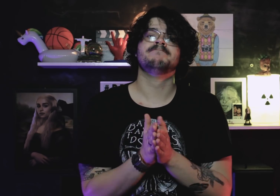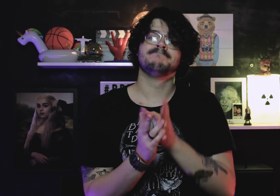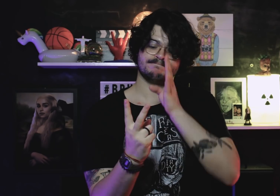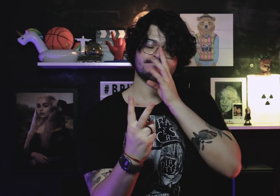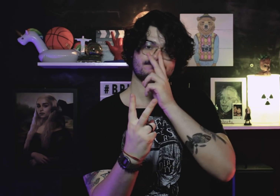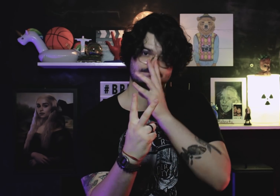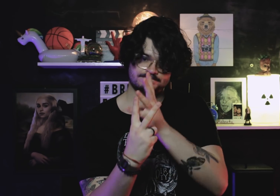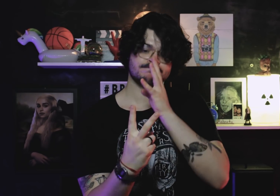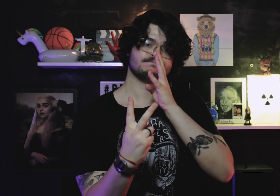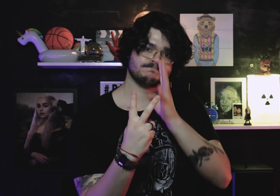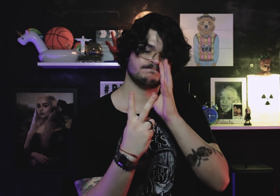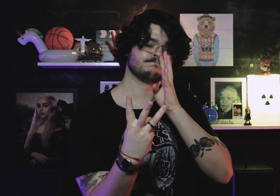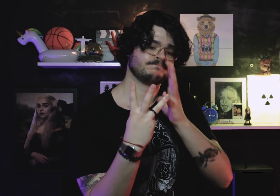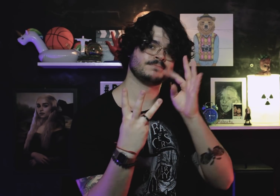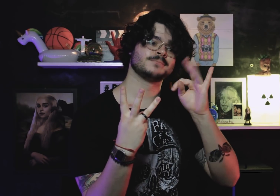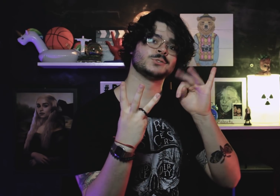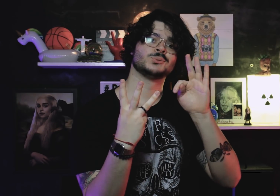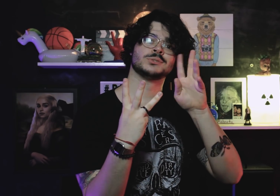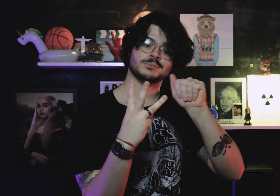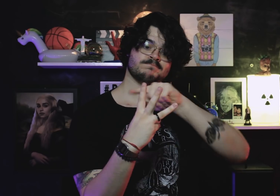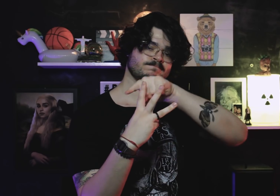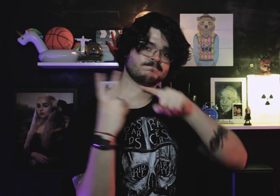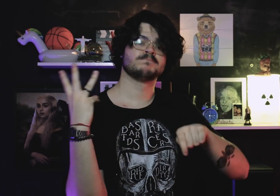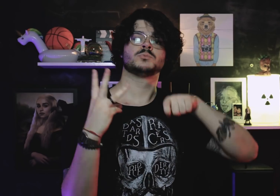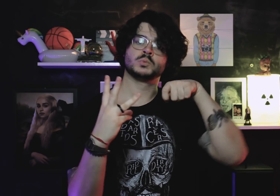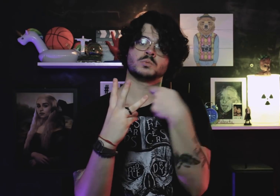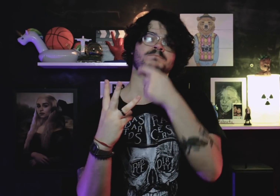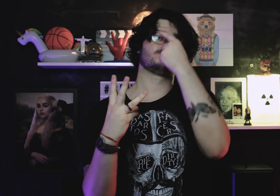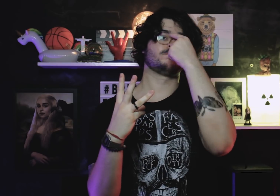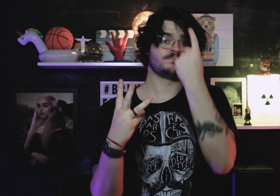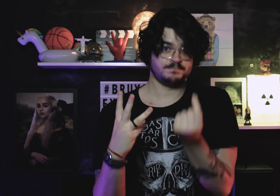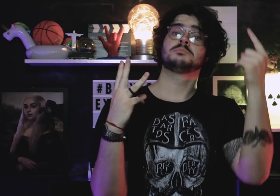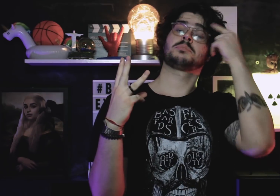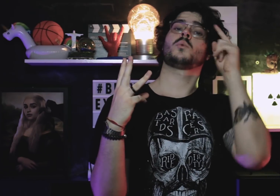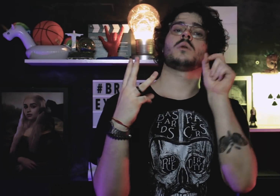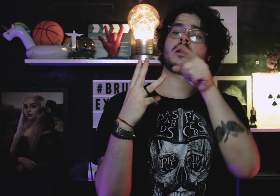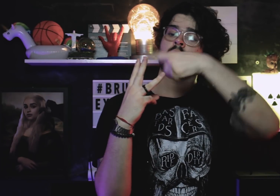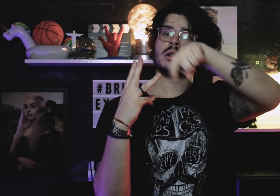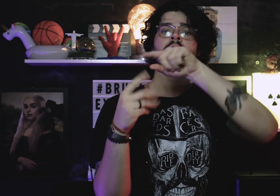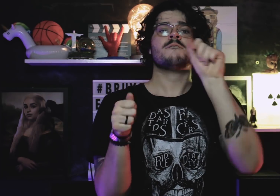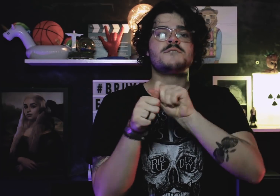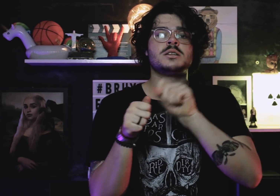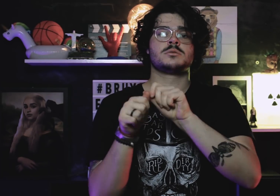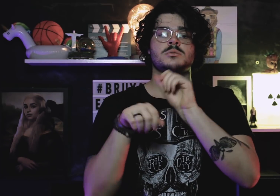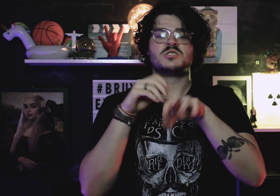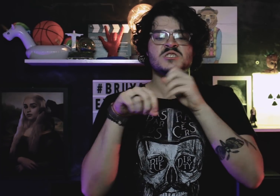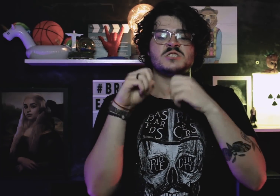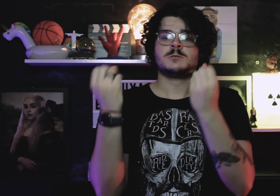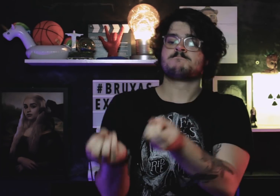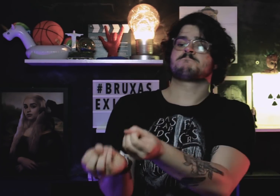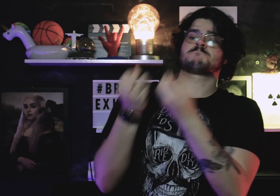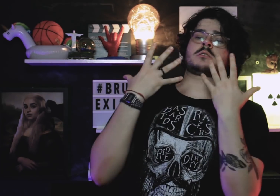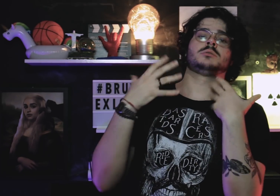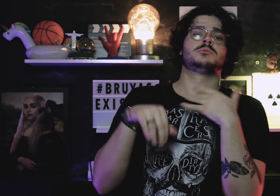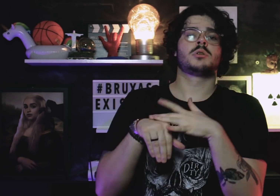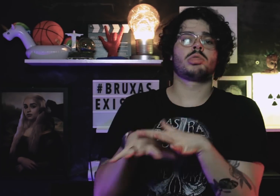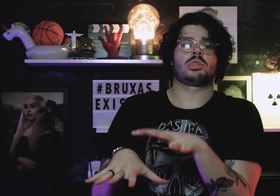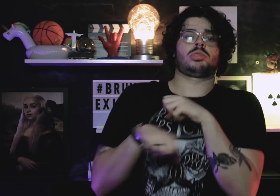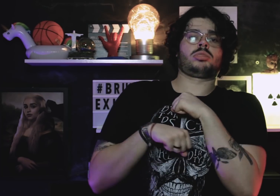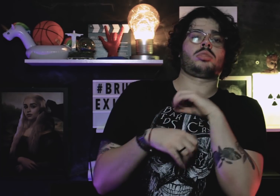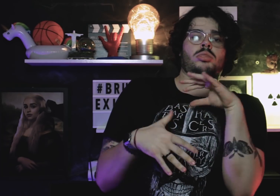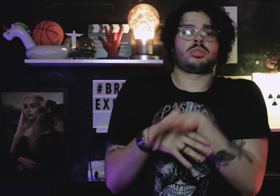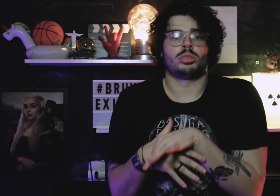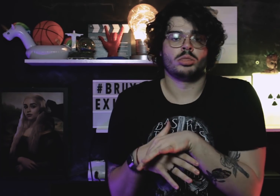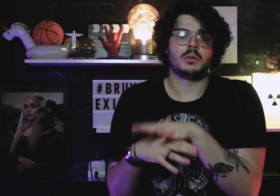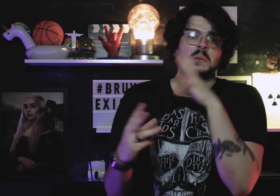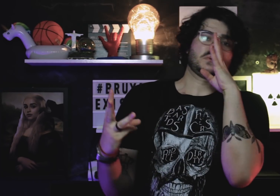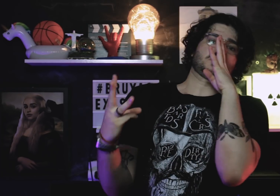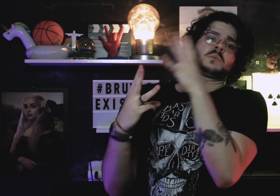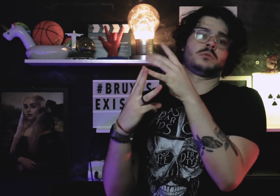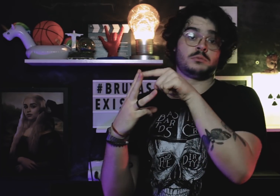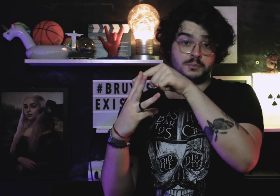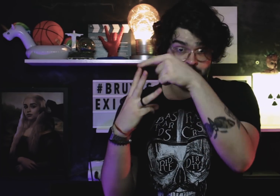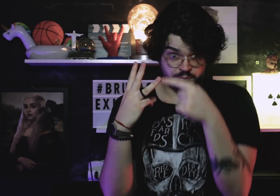they were accused of bewitching children to kill them.